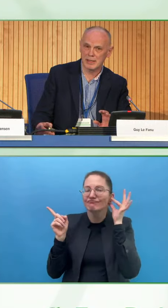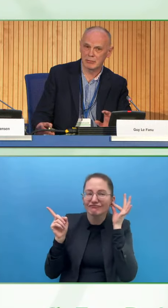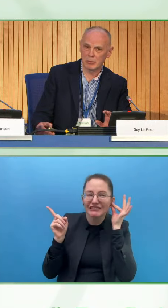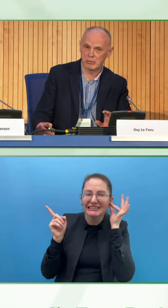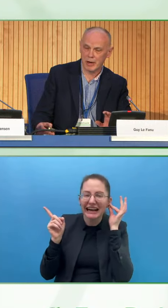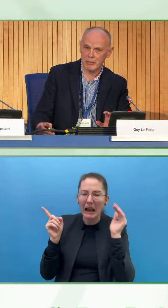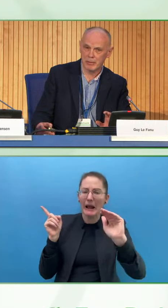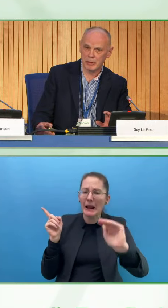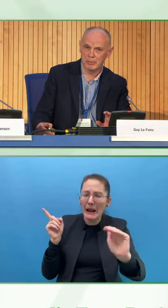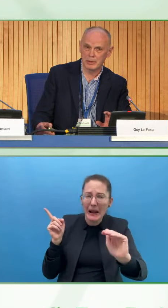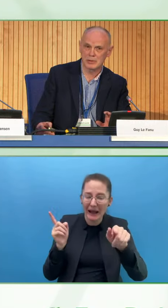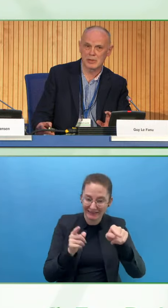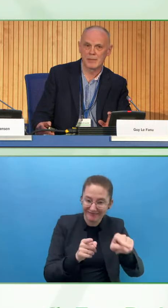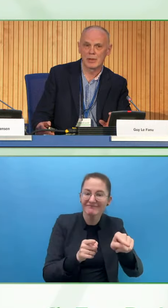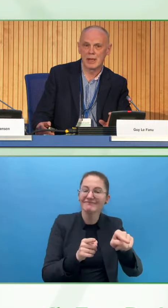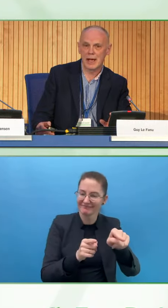These are all primary pupils.